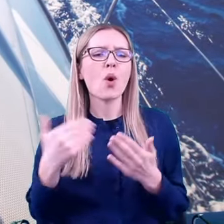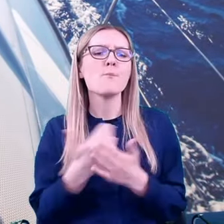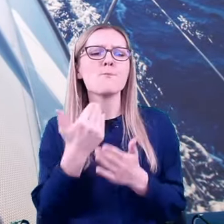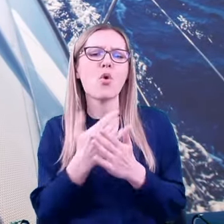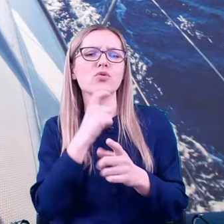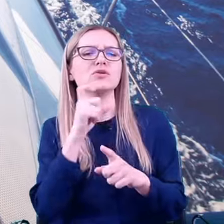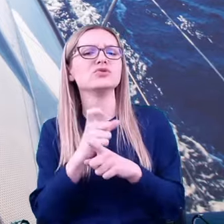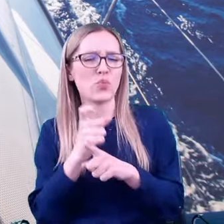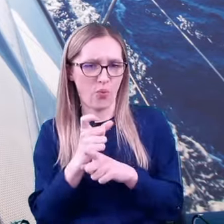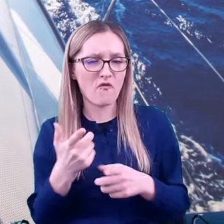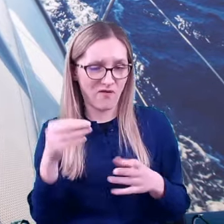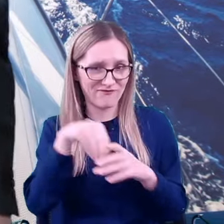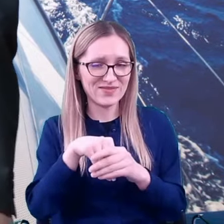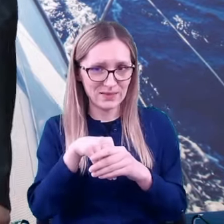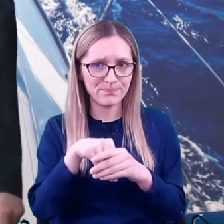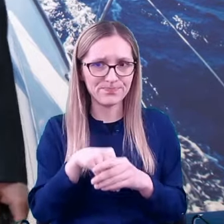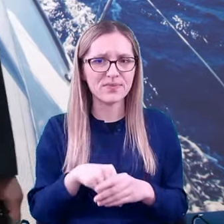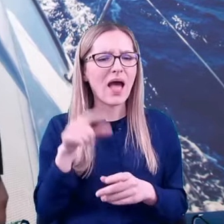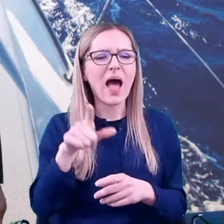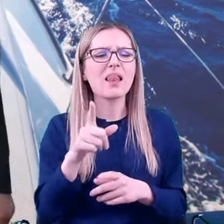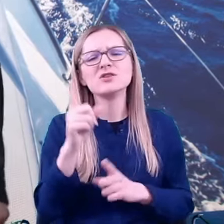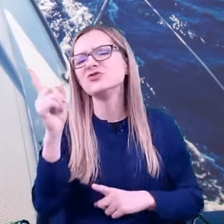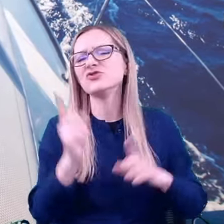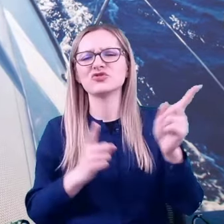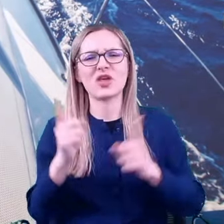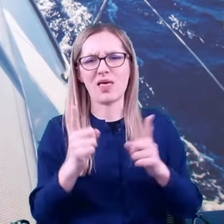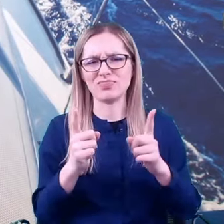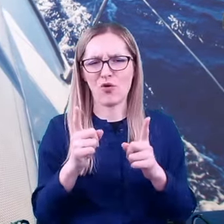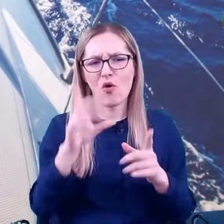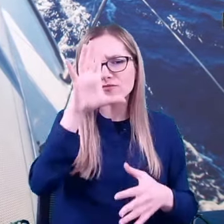However, it rarely has anything to do with what these devices really are,